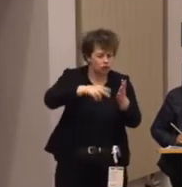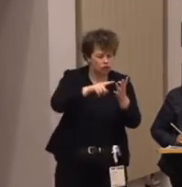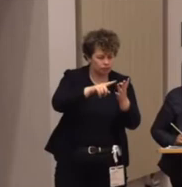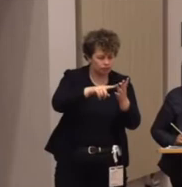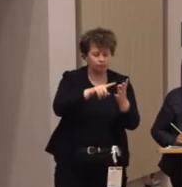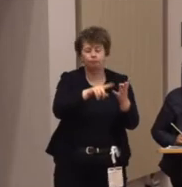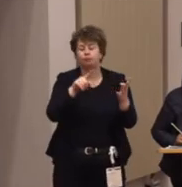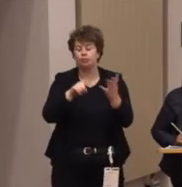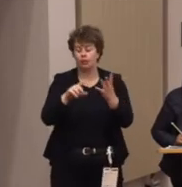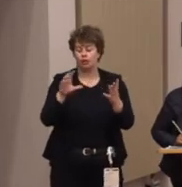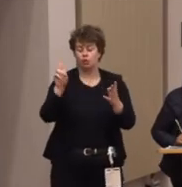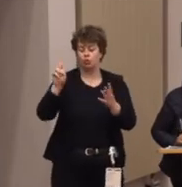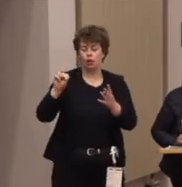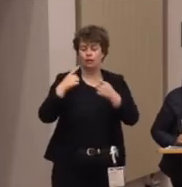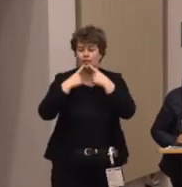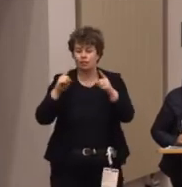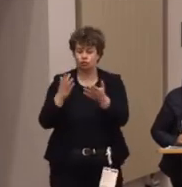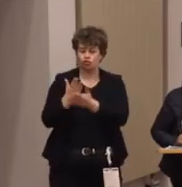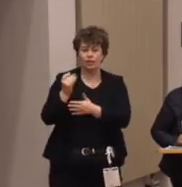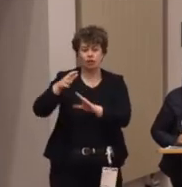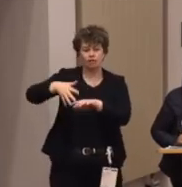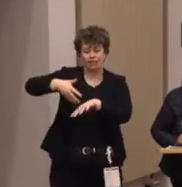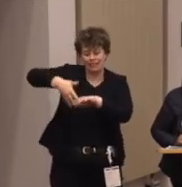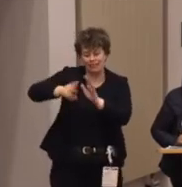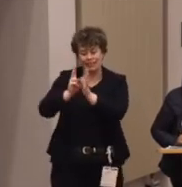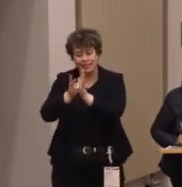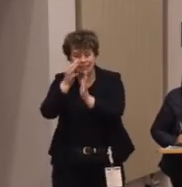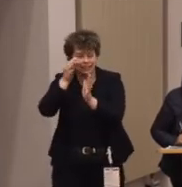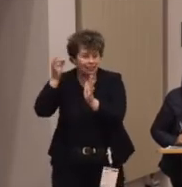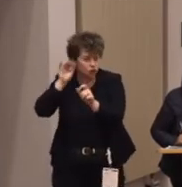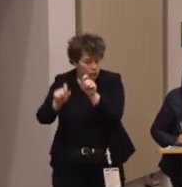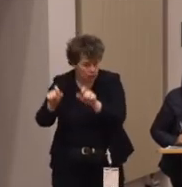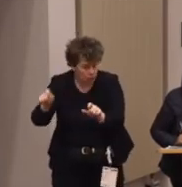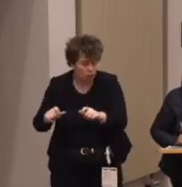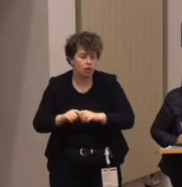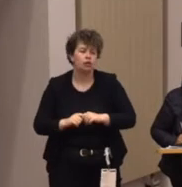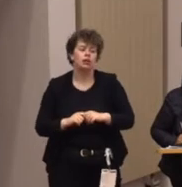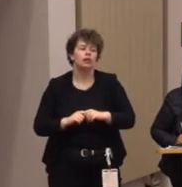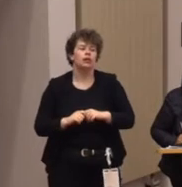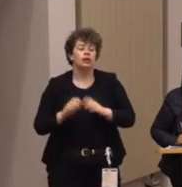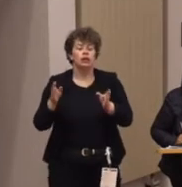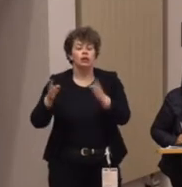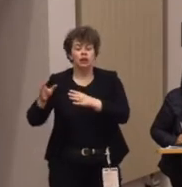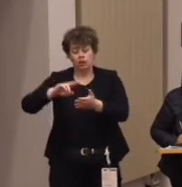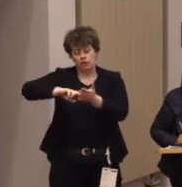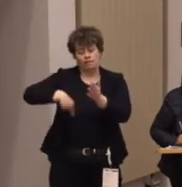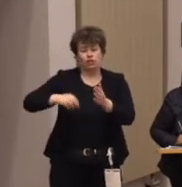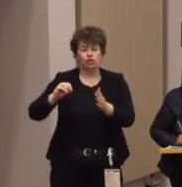UN declarations on the rights of indigenous people, and the convention on the biodiversity